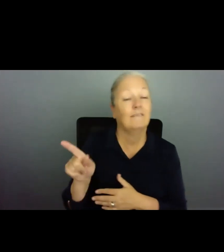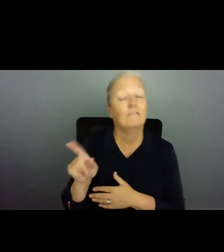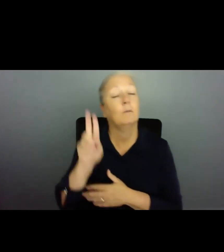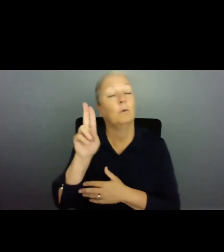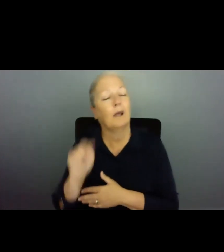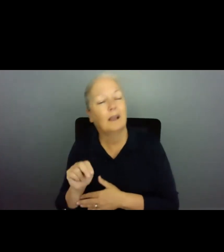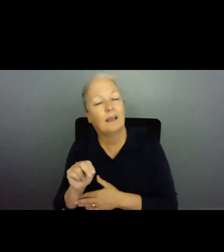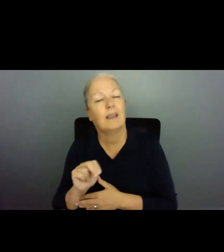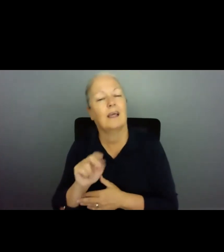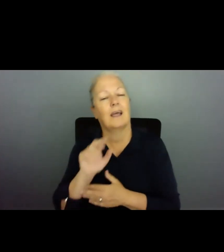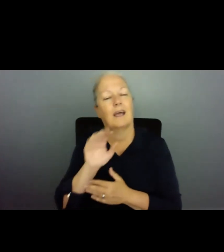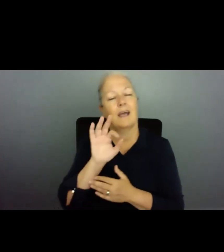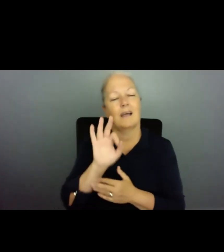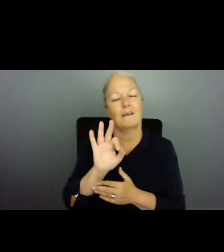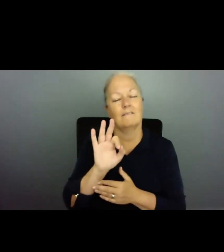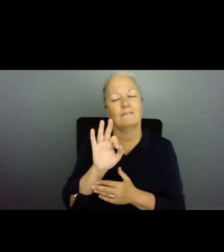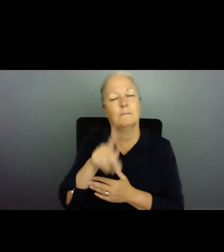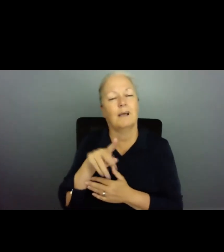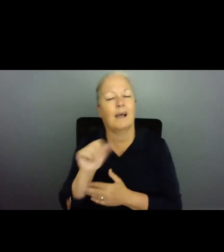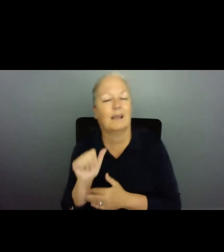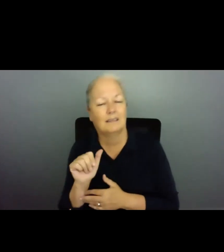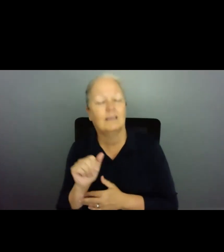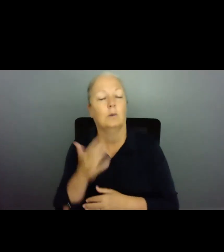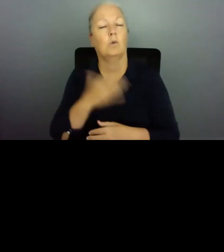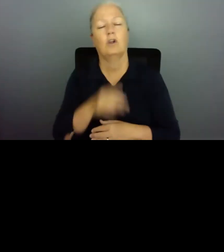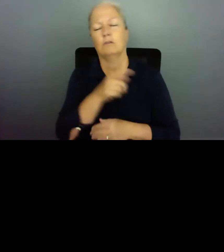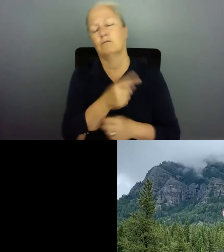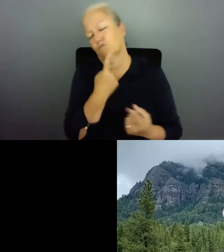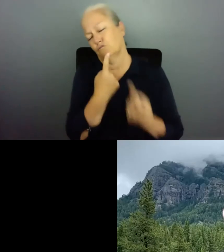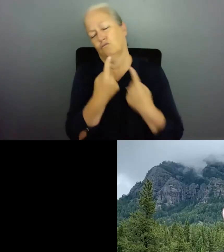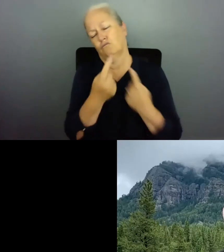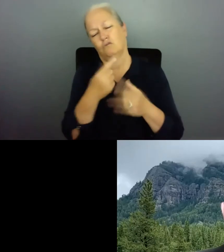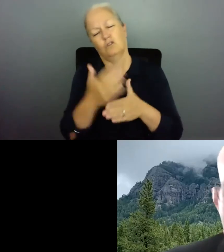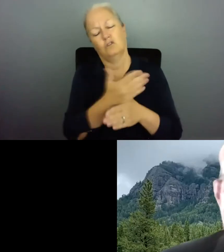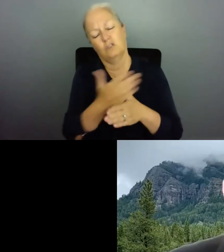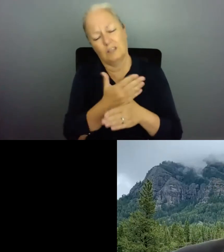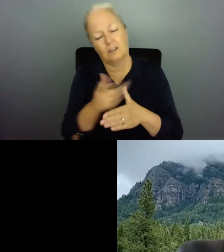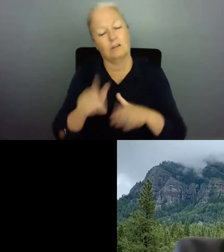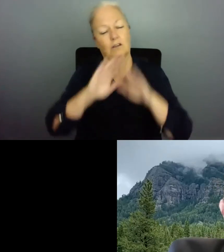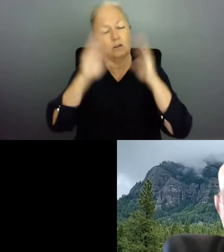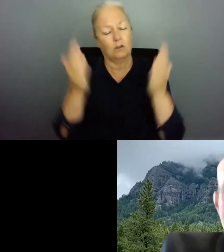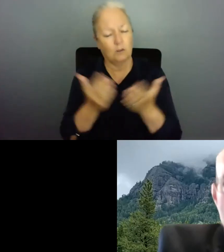ally uh to share her views with us on this mr rafi is a global gender advisor and disability